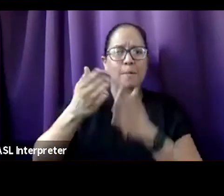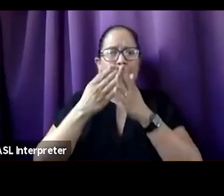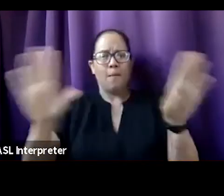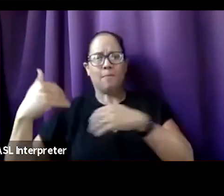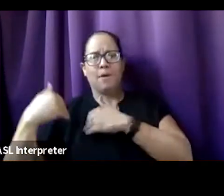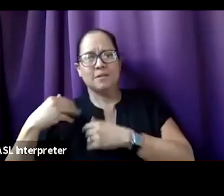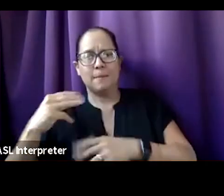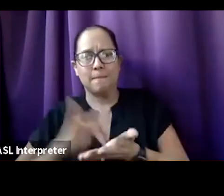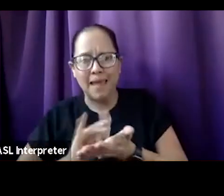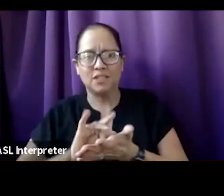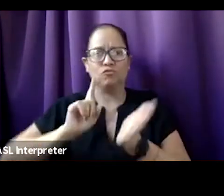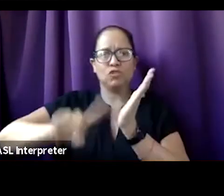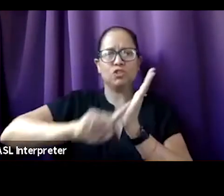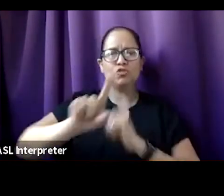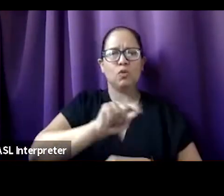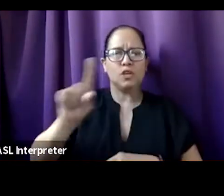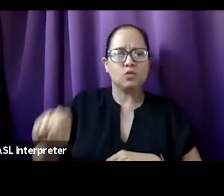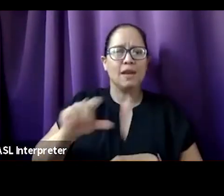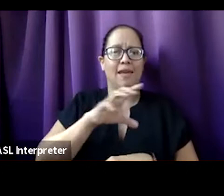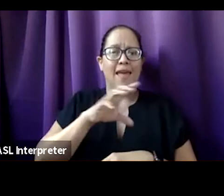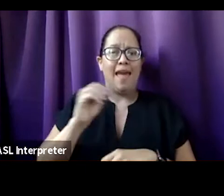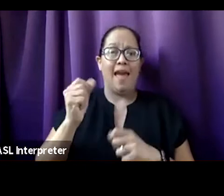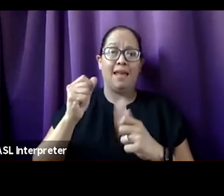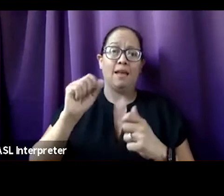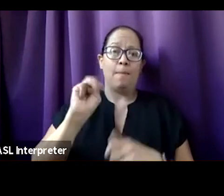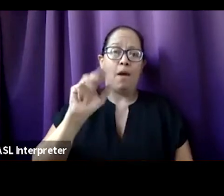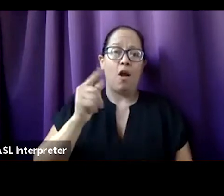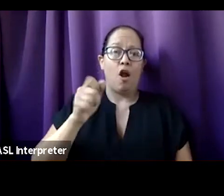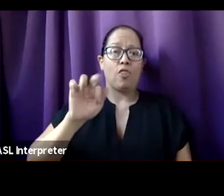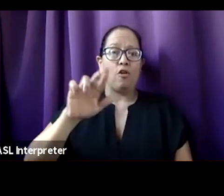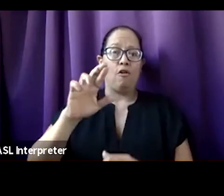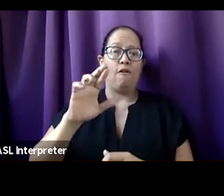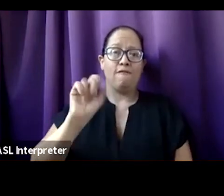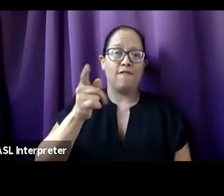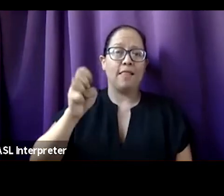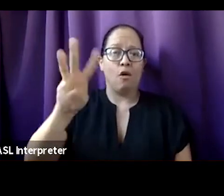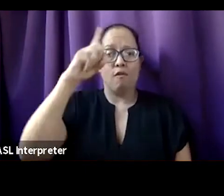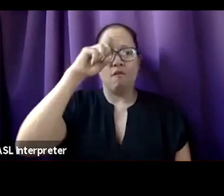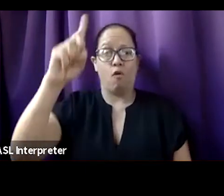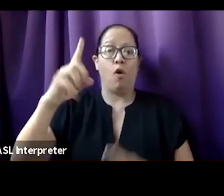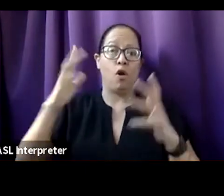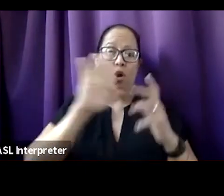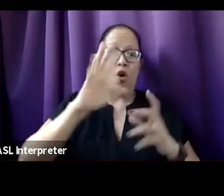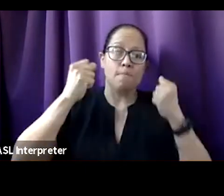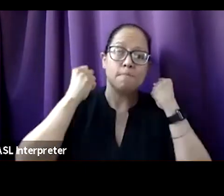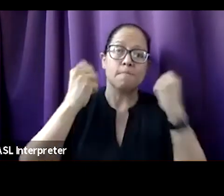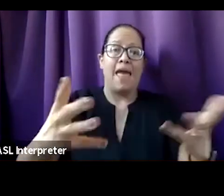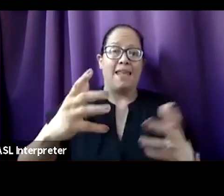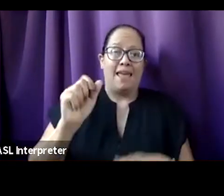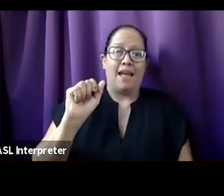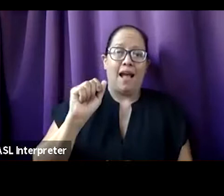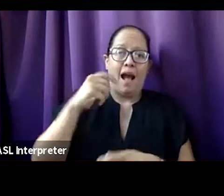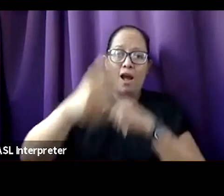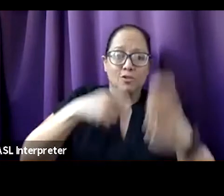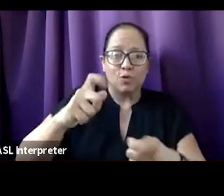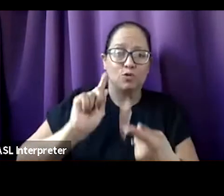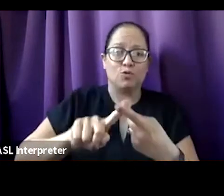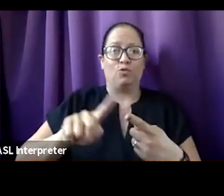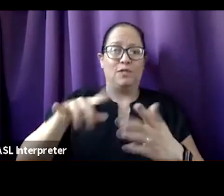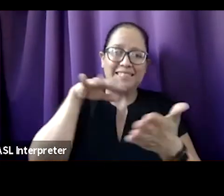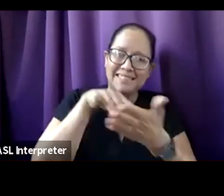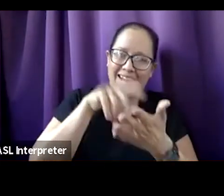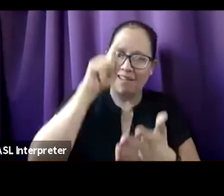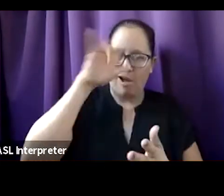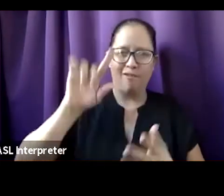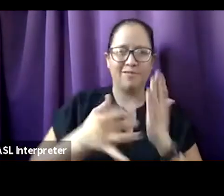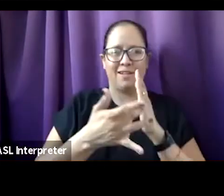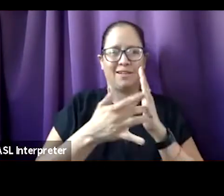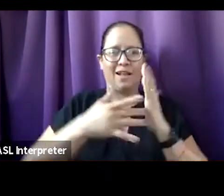for ample contributions to the study of technology, digital economies and society, and please join me in welcoming Dr. Mary grey.